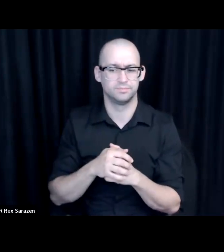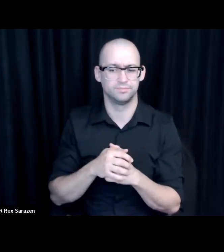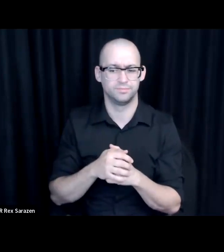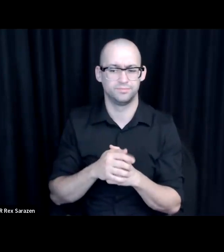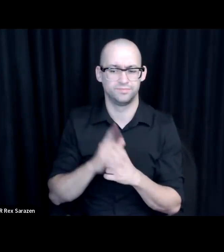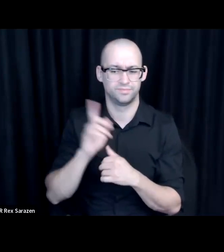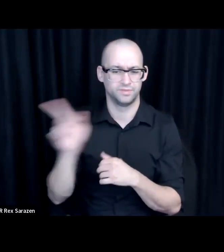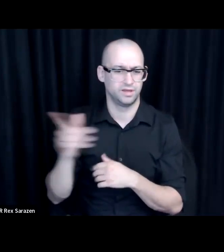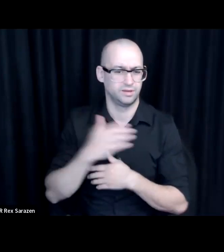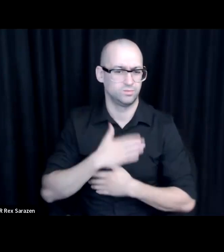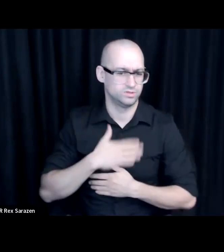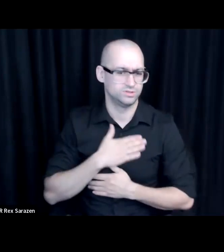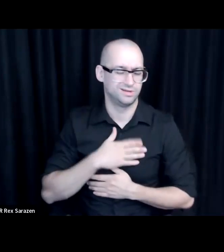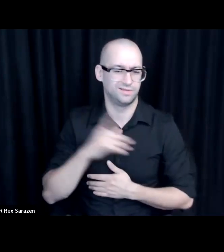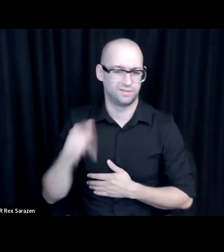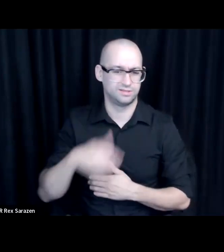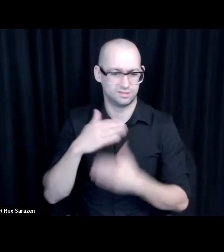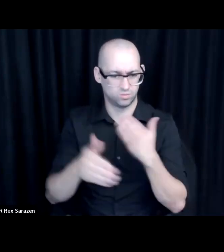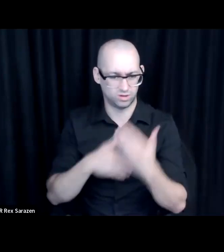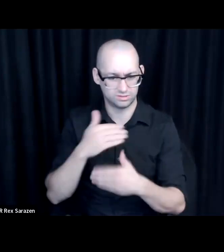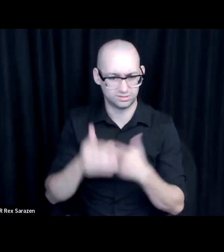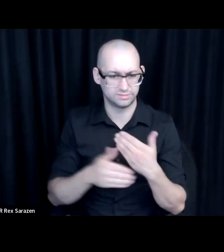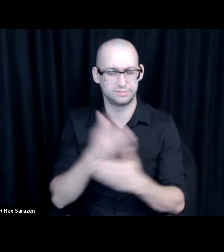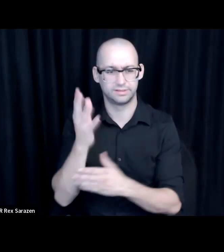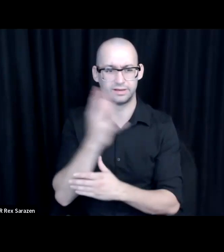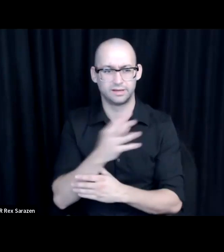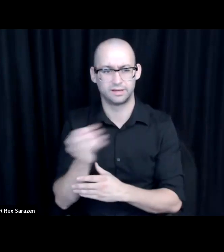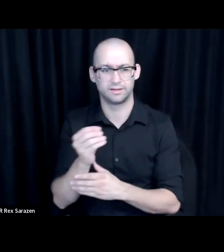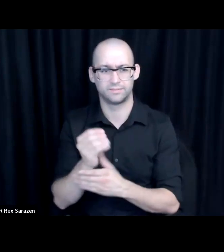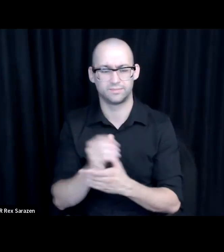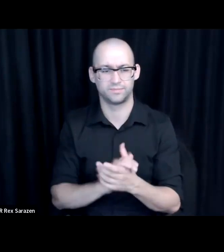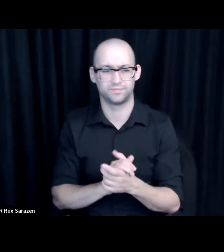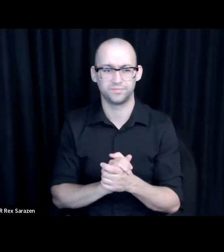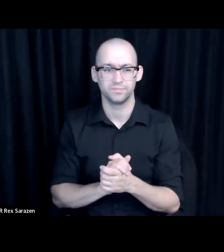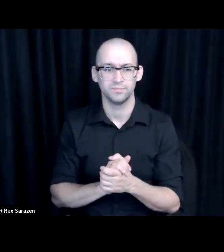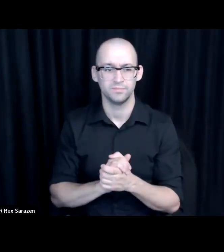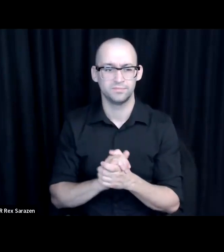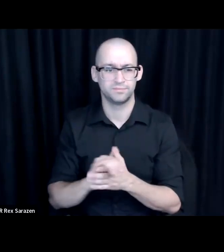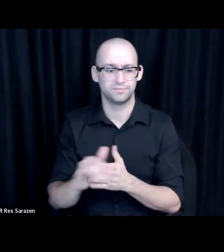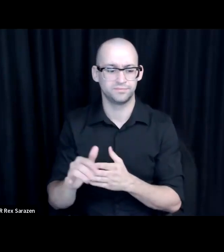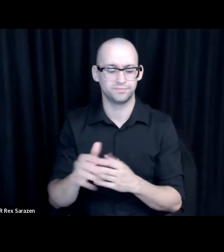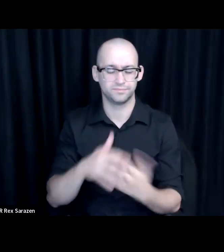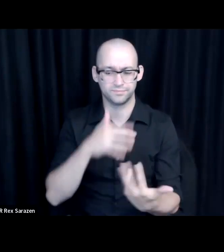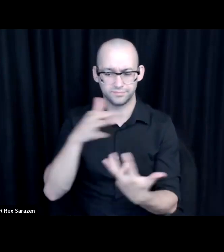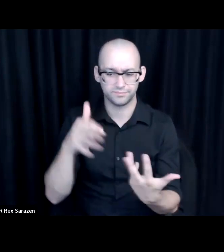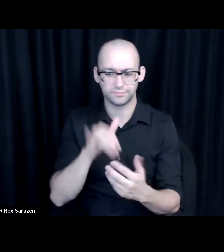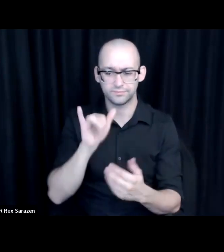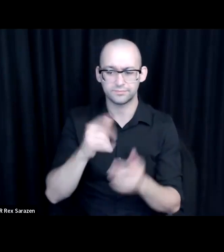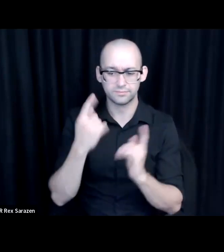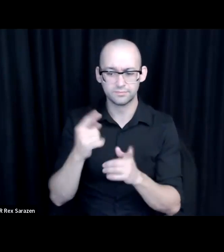that this process and the phone engagements that it occurred over the last month is,